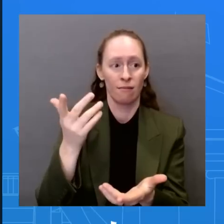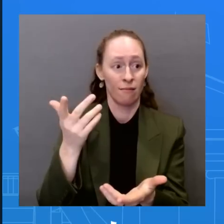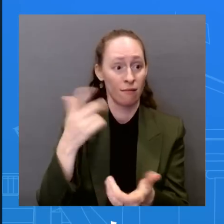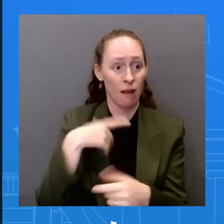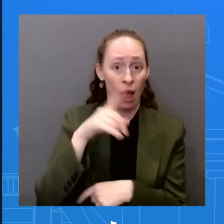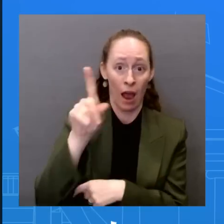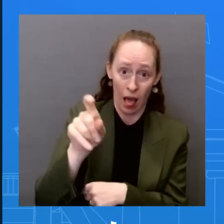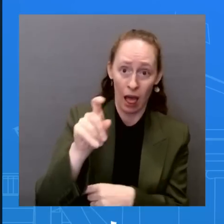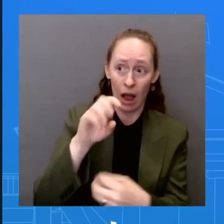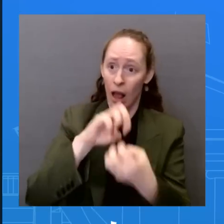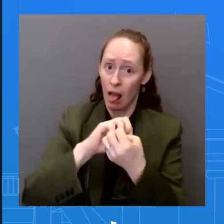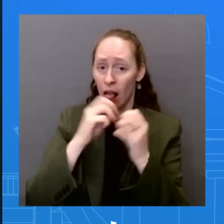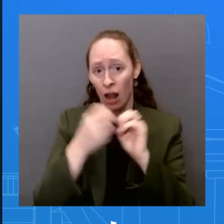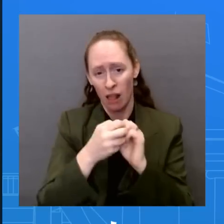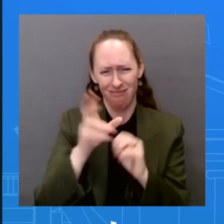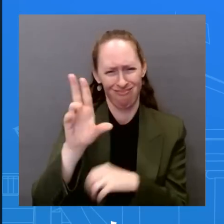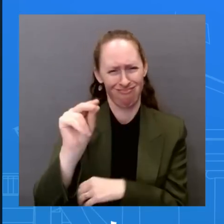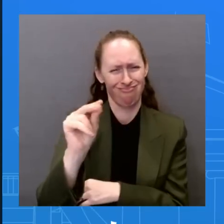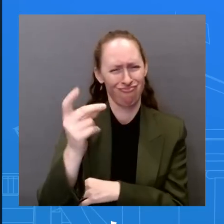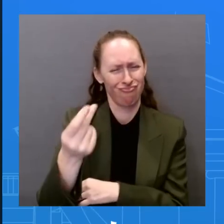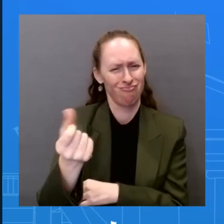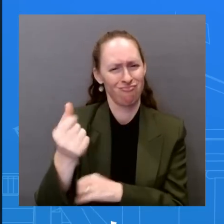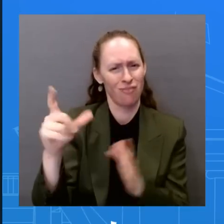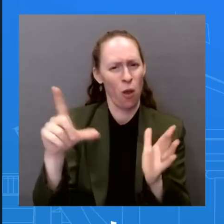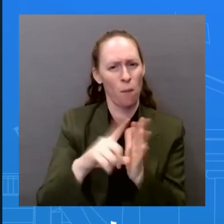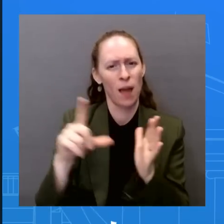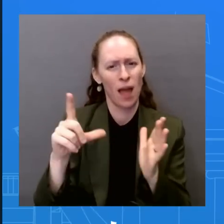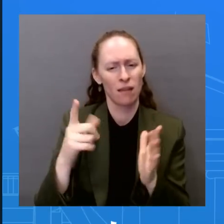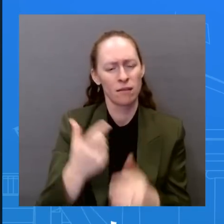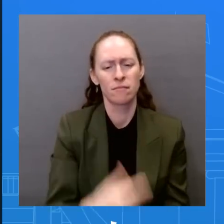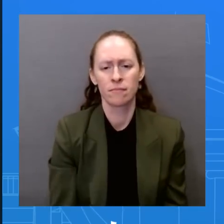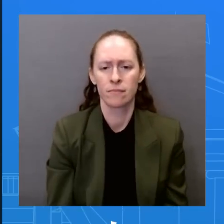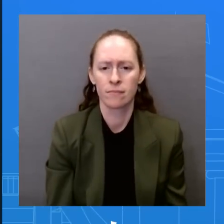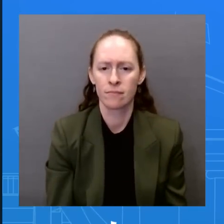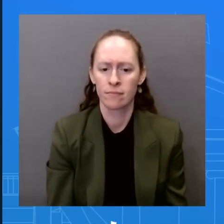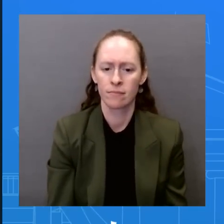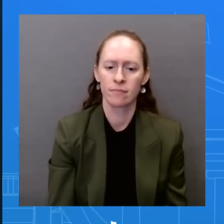When the bill passed Congress in the House recently,